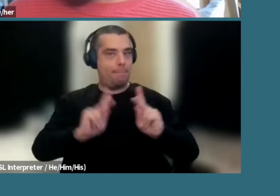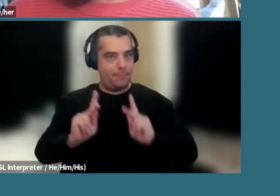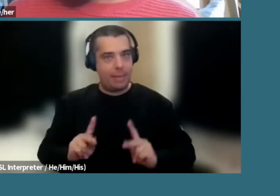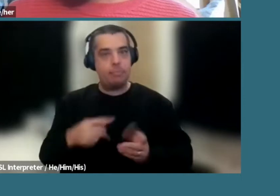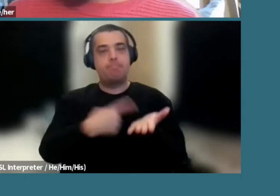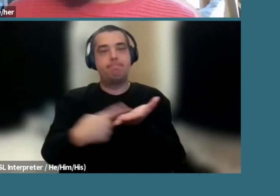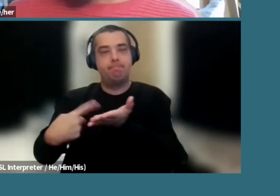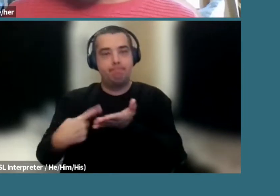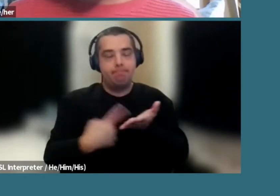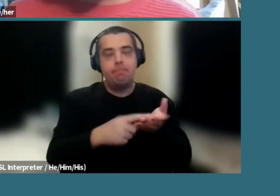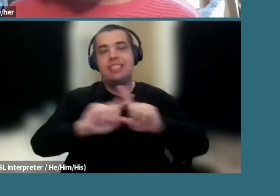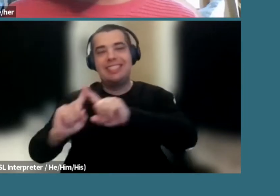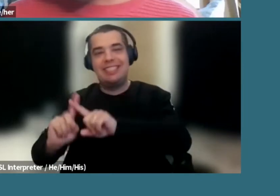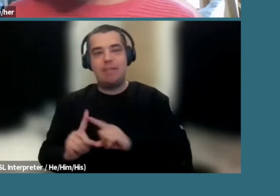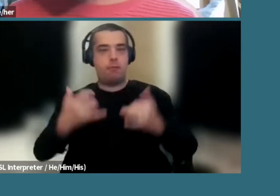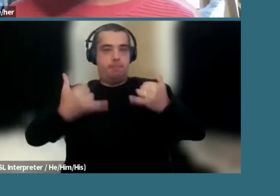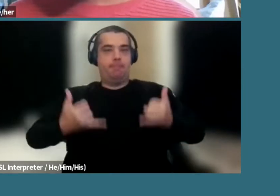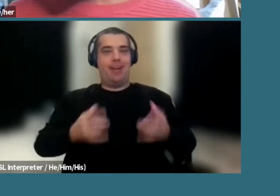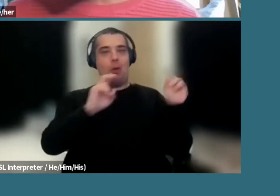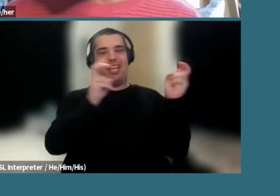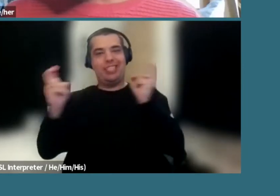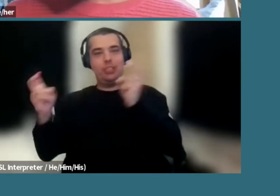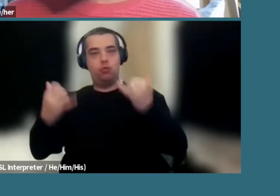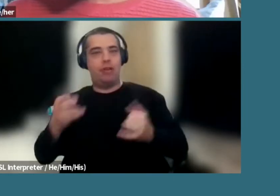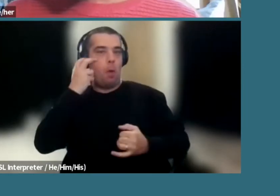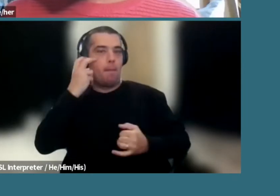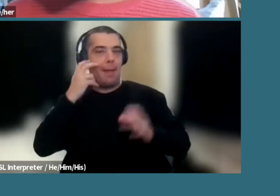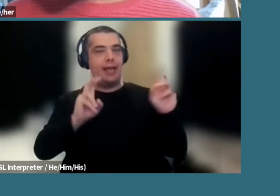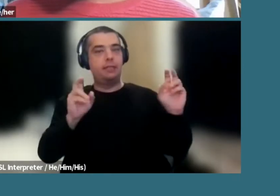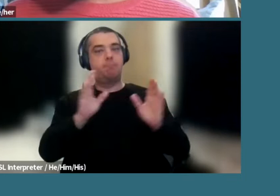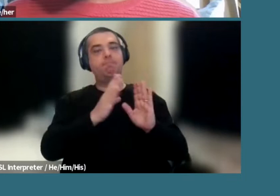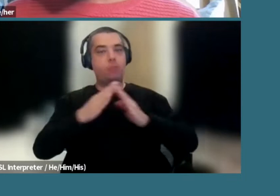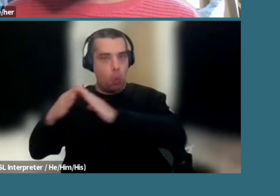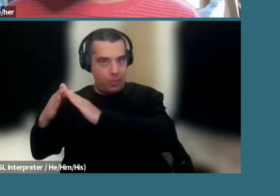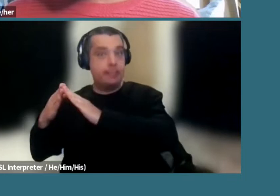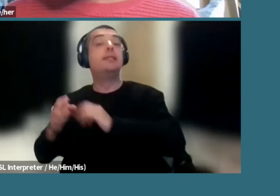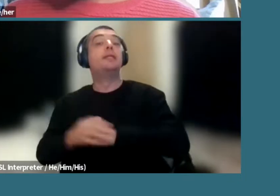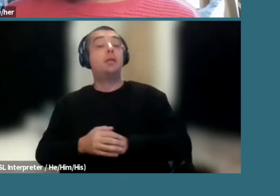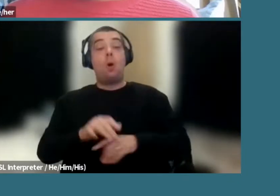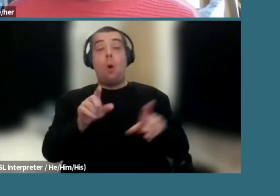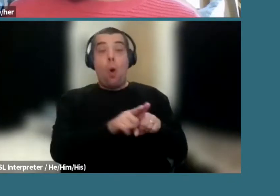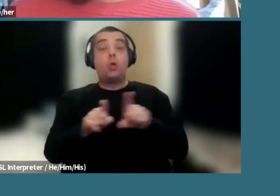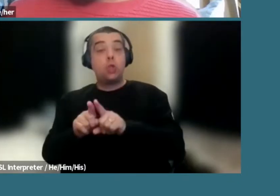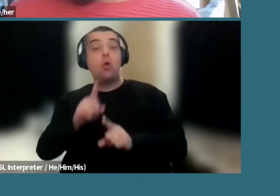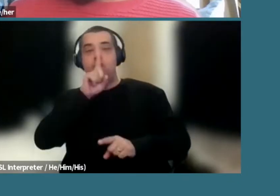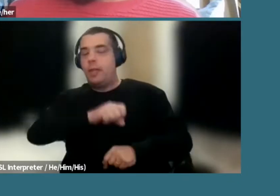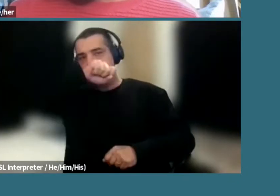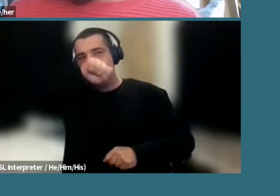different contemporary issues in the blind community. And I really love talking about alt text.